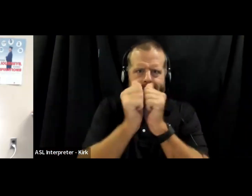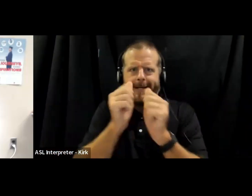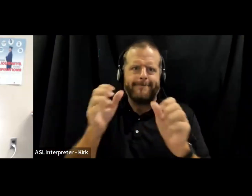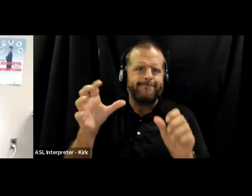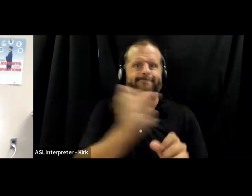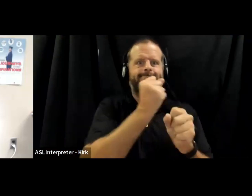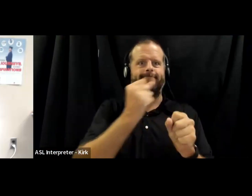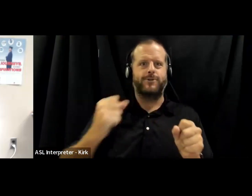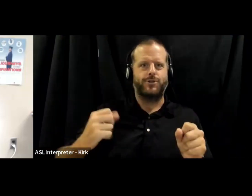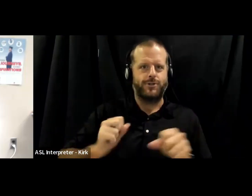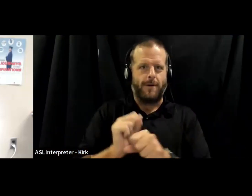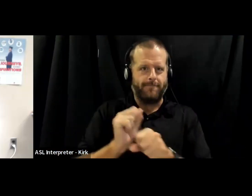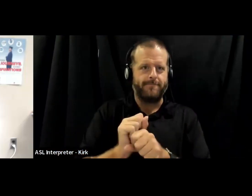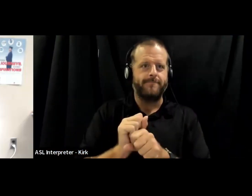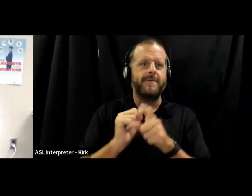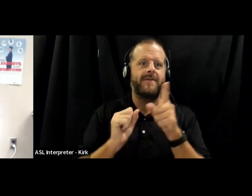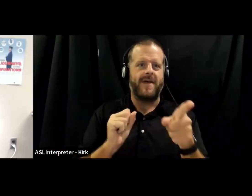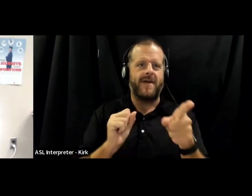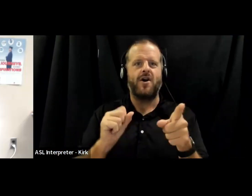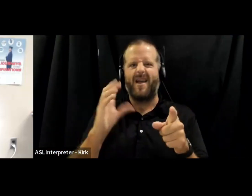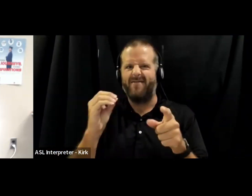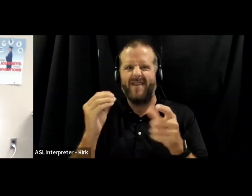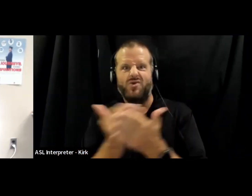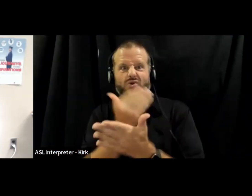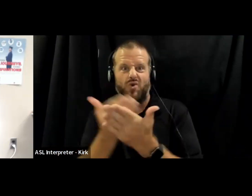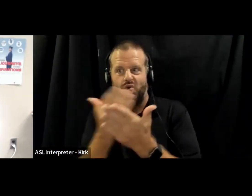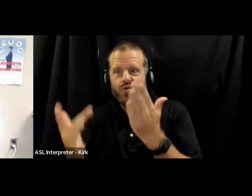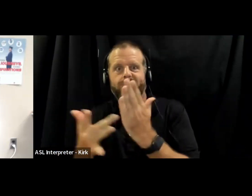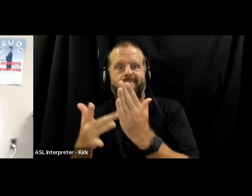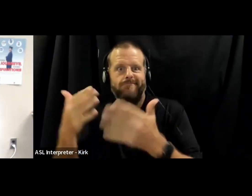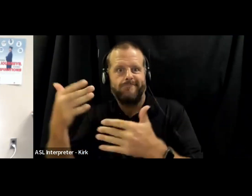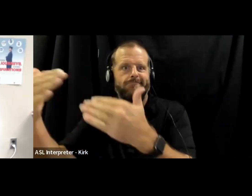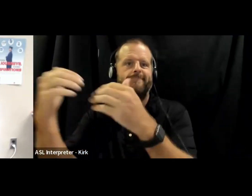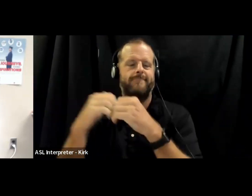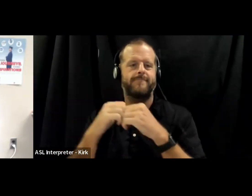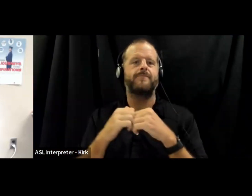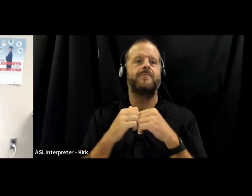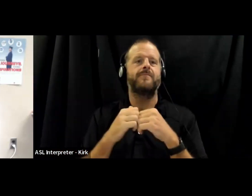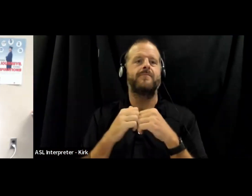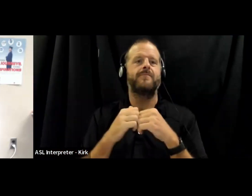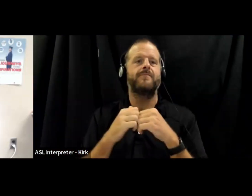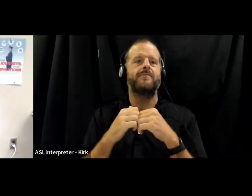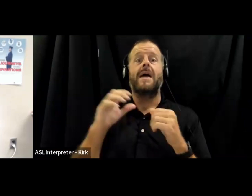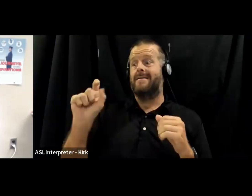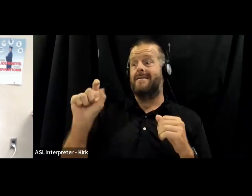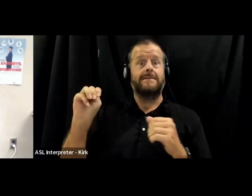economy and in these emerging industries. And the STEAM field itself holds so much promise